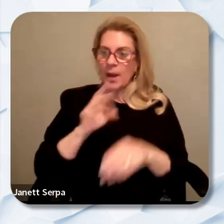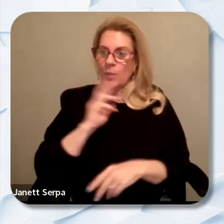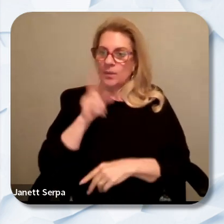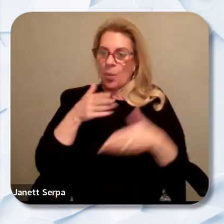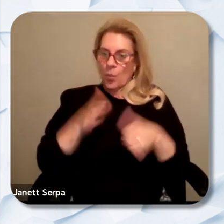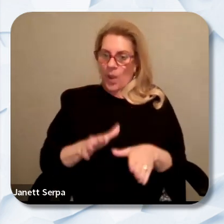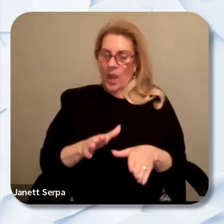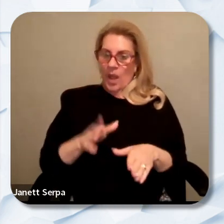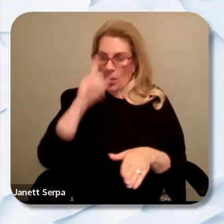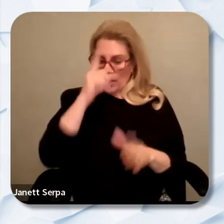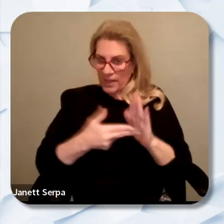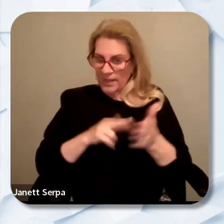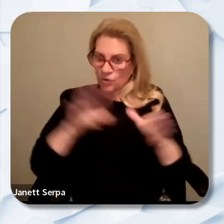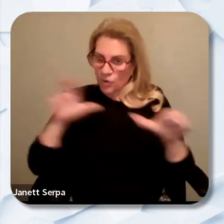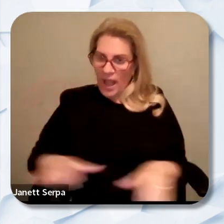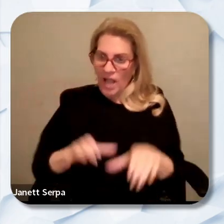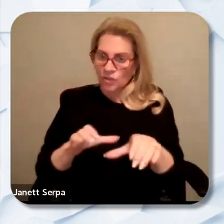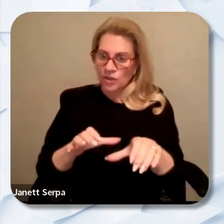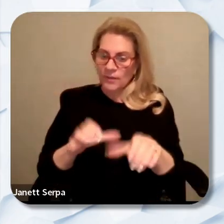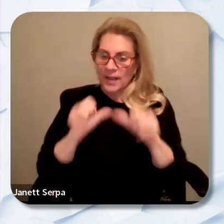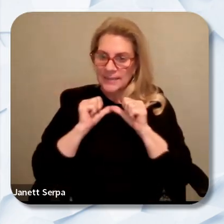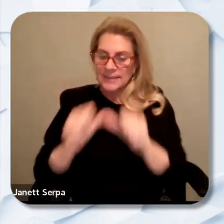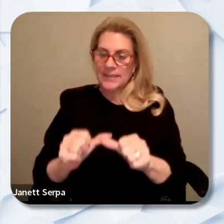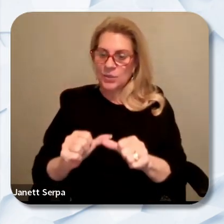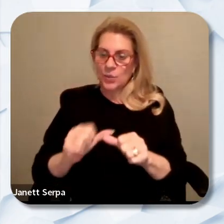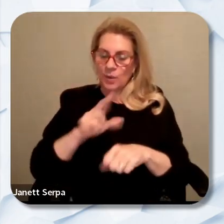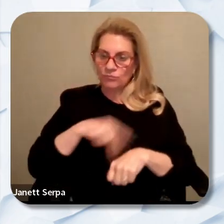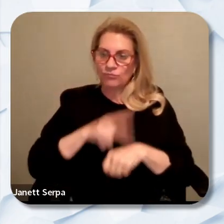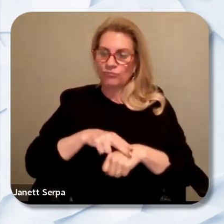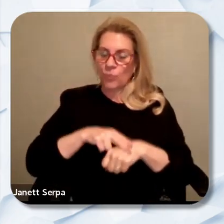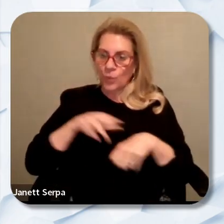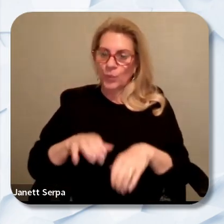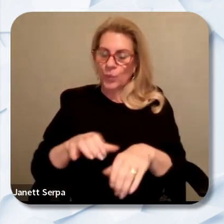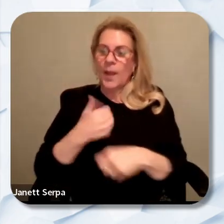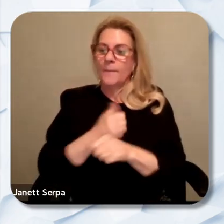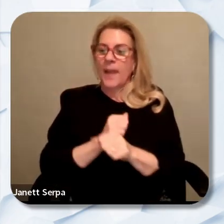with intentional actions and consistent routines and moves that make it possible for students